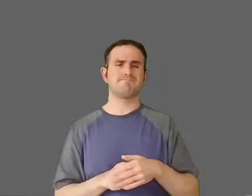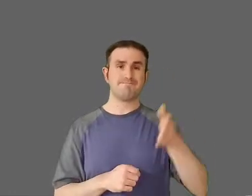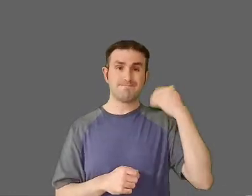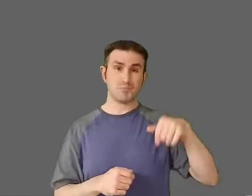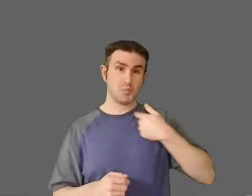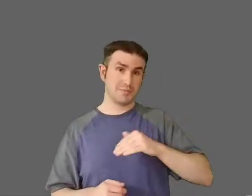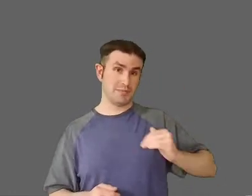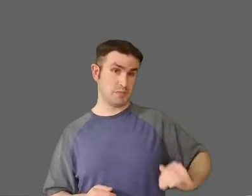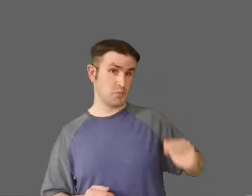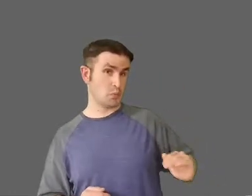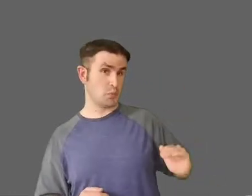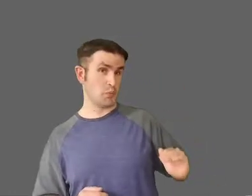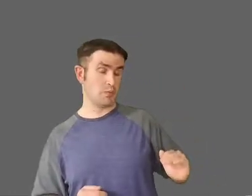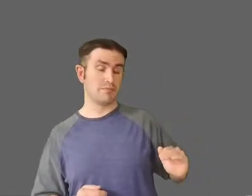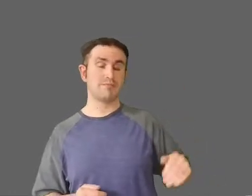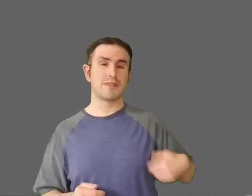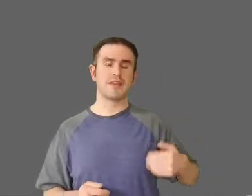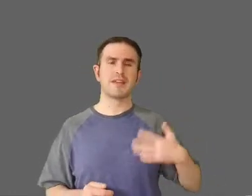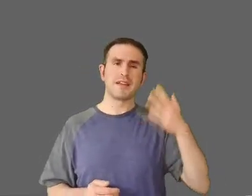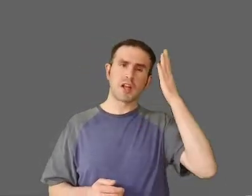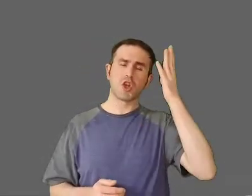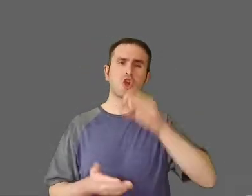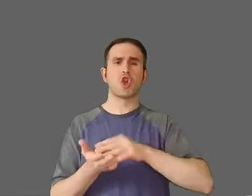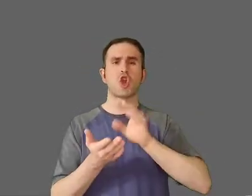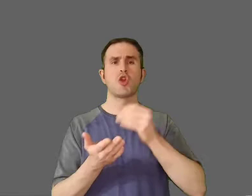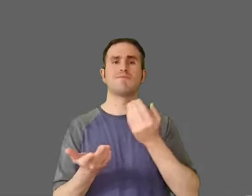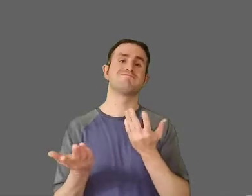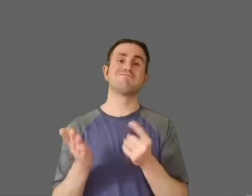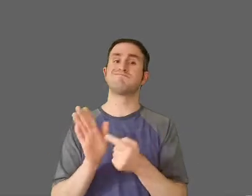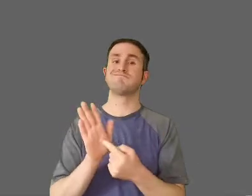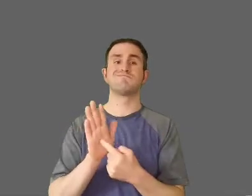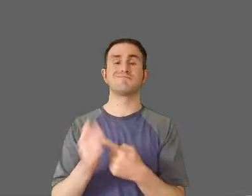remember uh, learning your basic primary colors. So, you'd have like